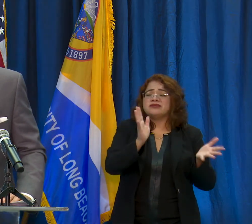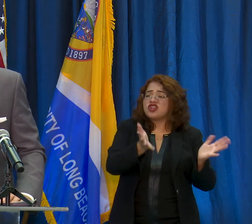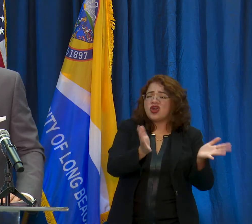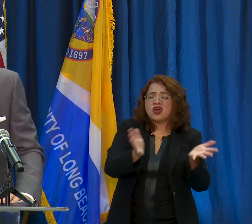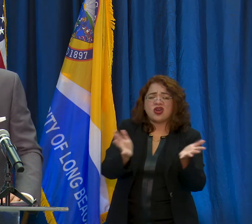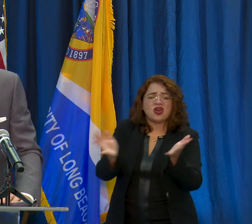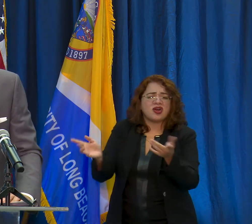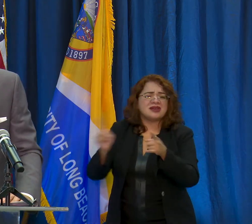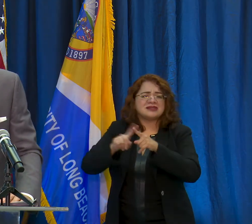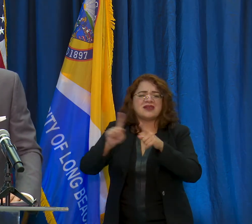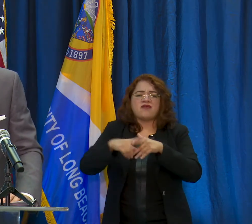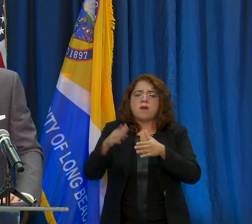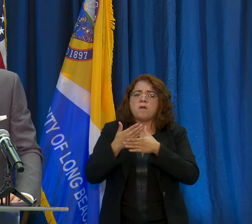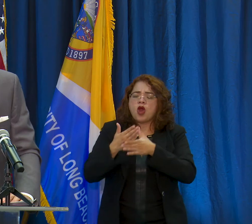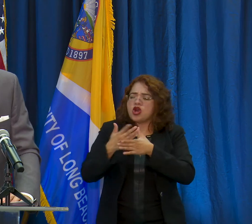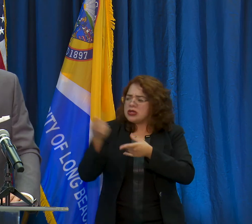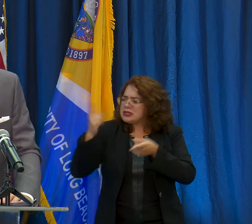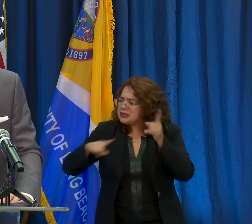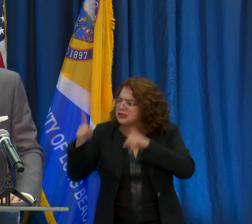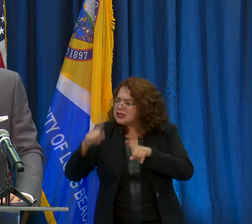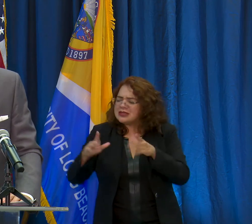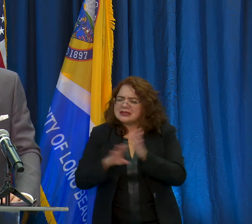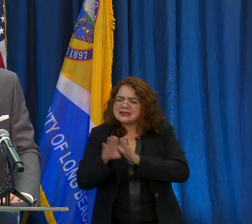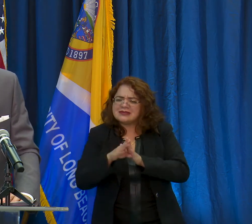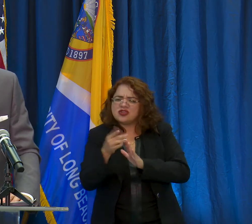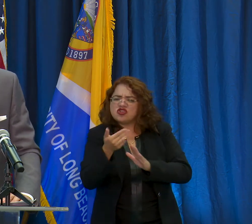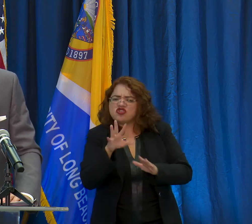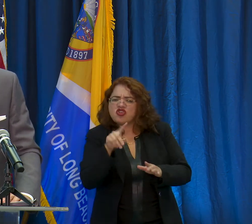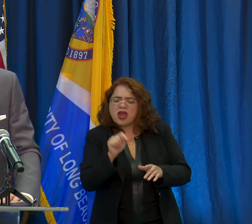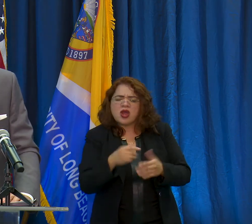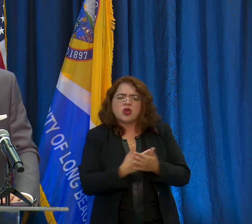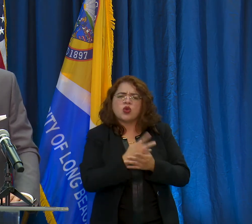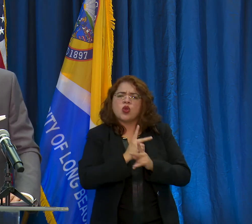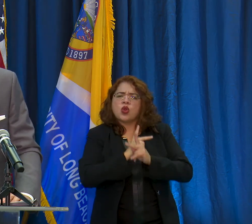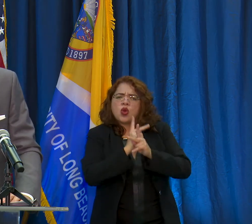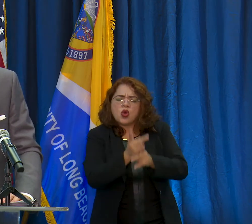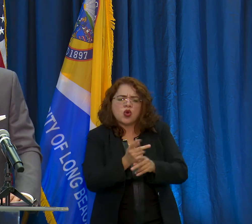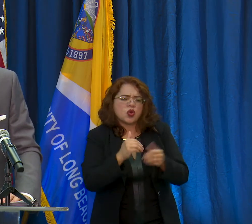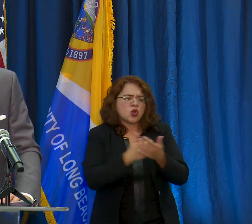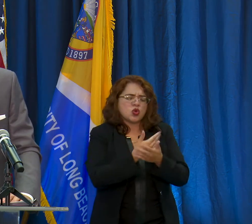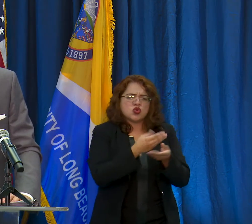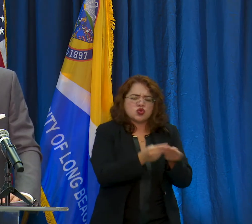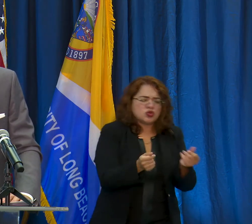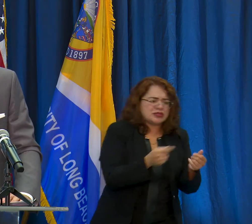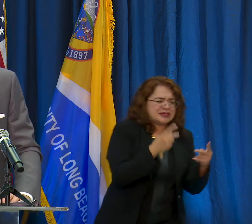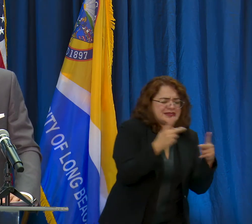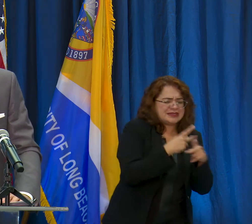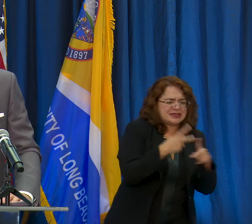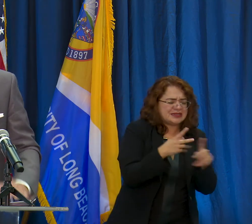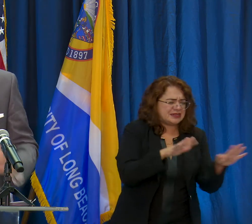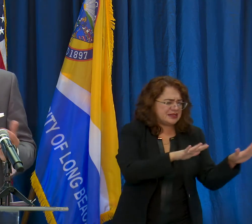as we develop new grant programs, new loan programs and new solutions.